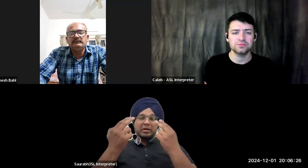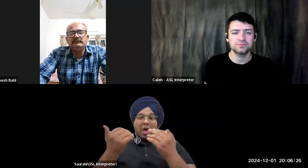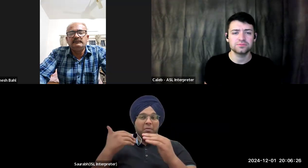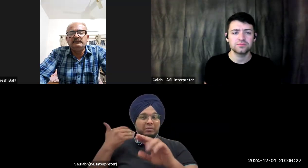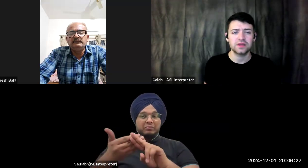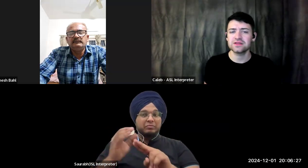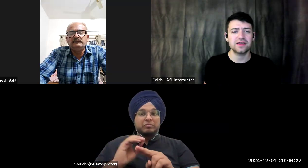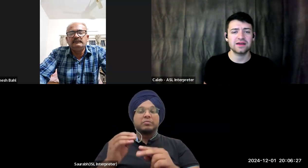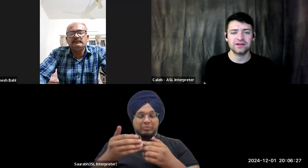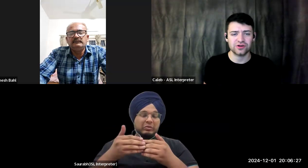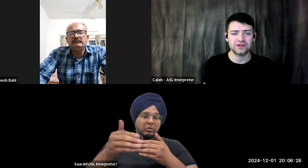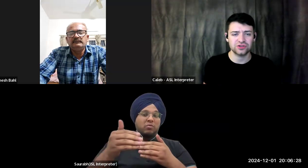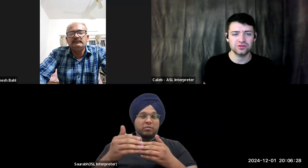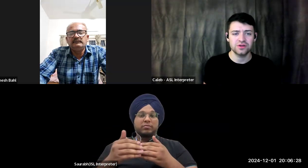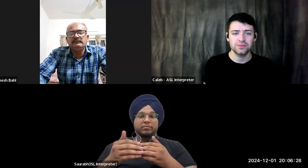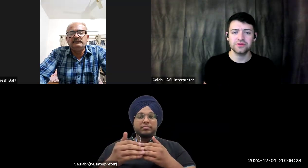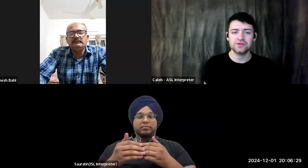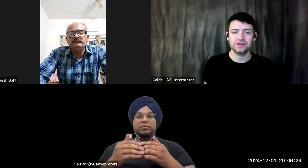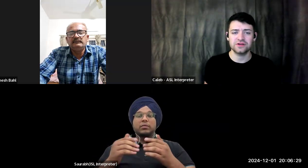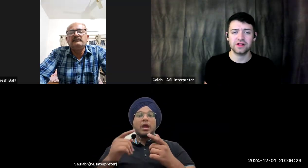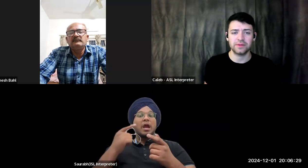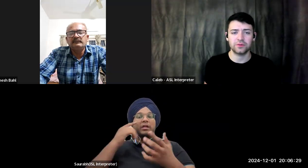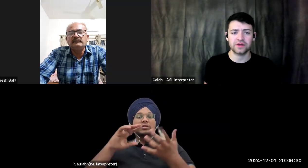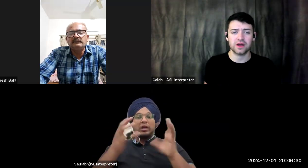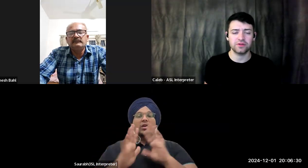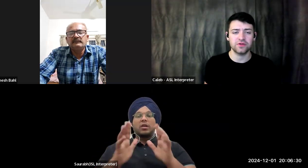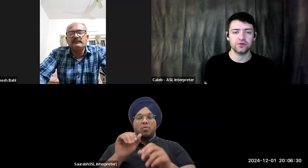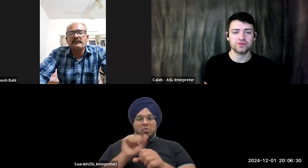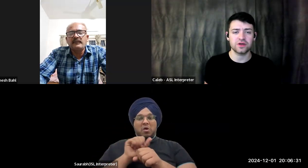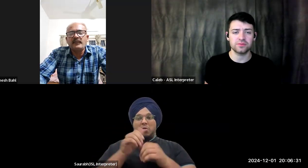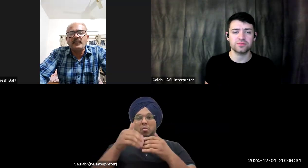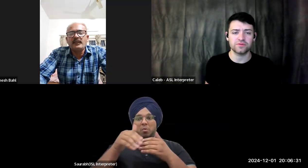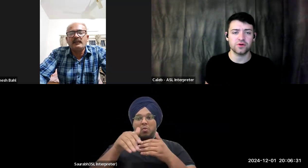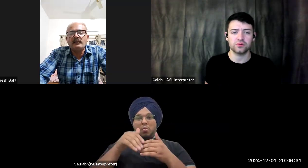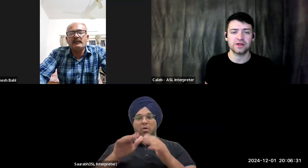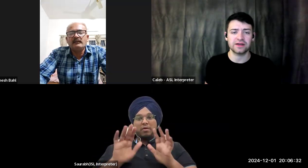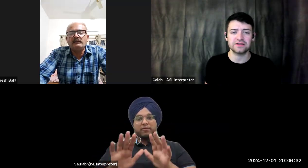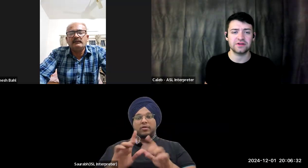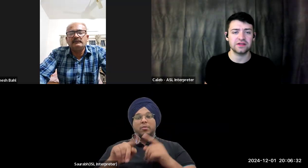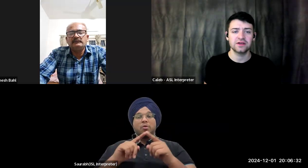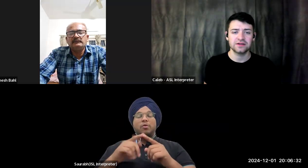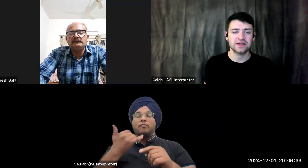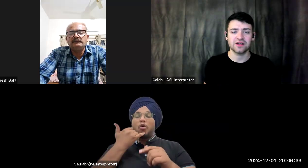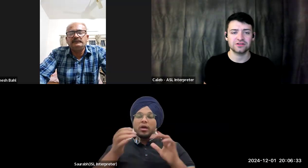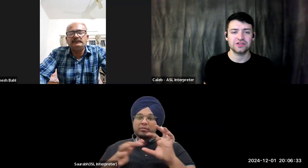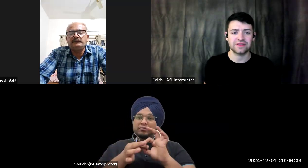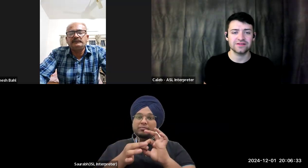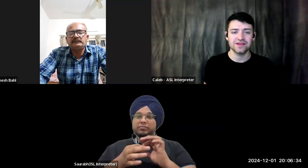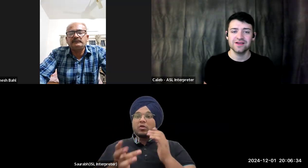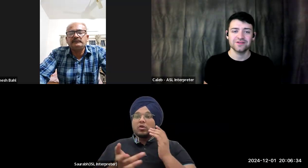It's not yet international. But they're still in development with a couple of those smartphone connectivity technology things.